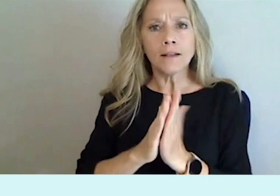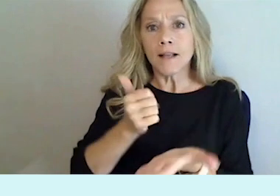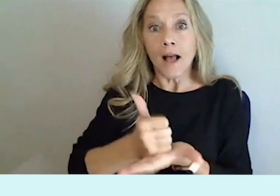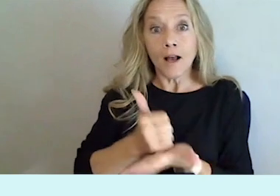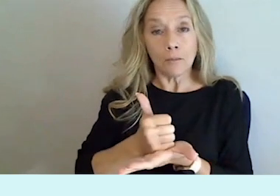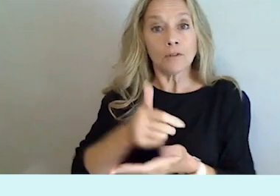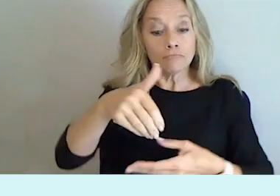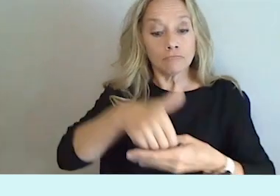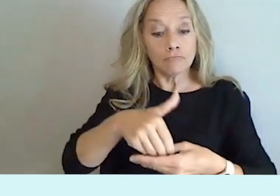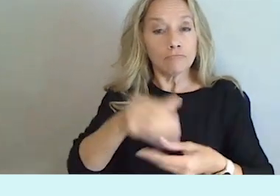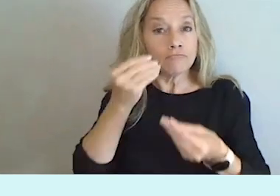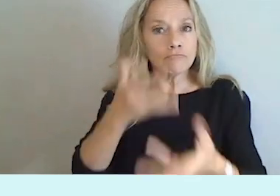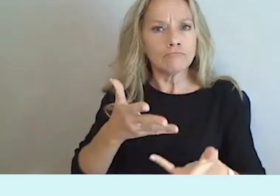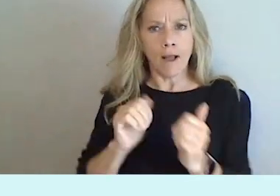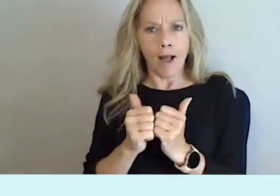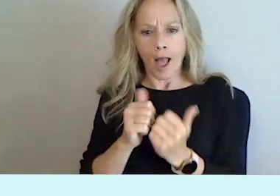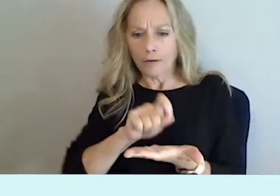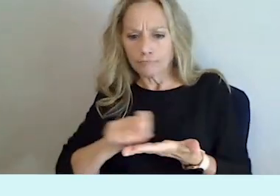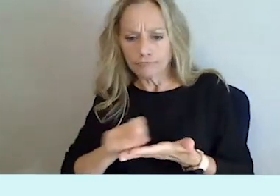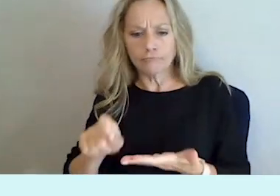the renewal process, or an appeal, call TennCare